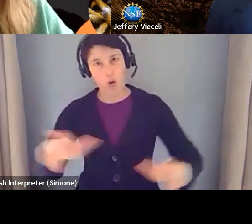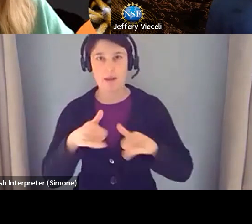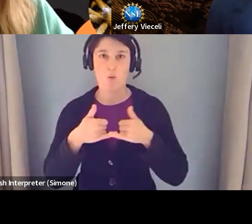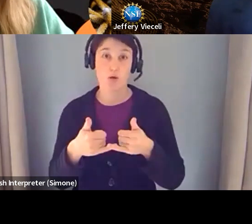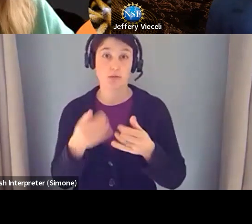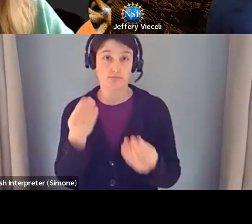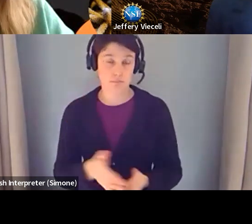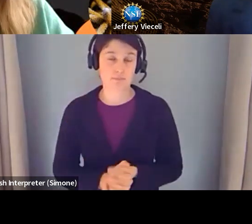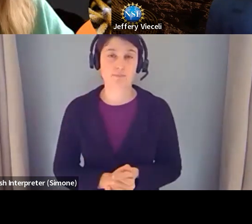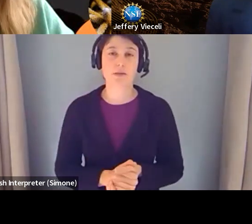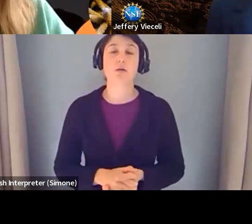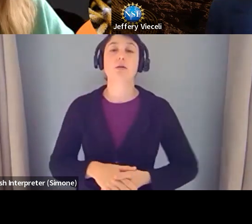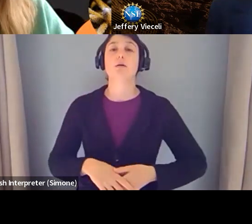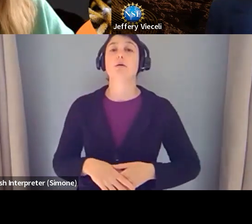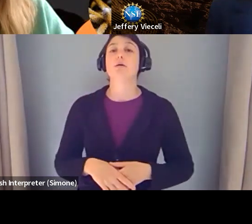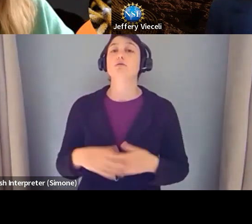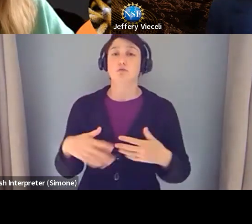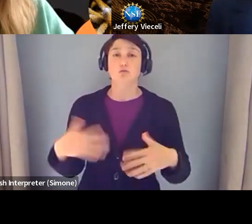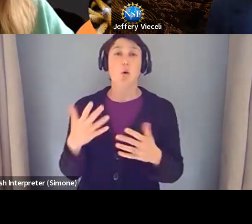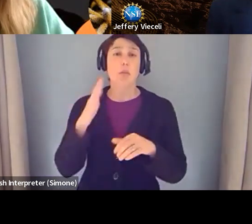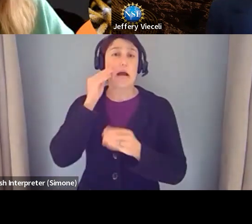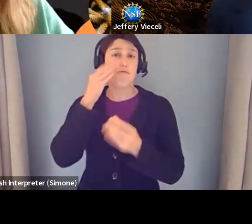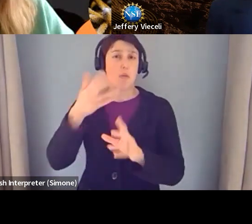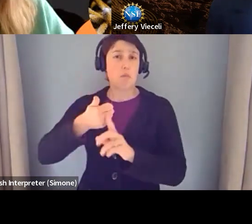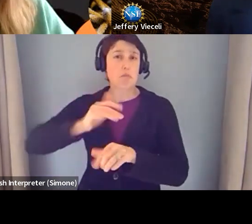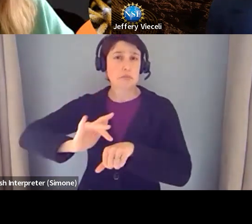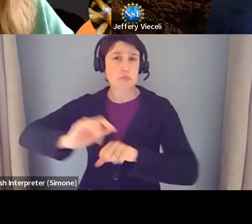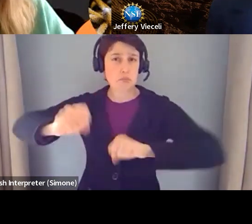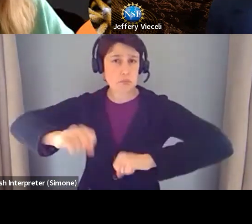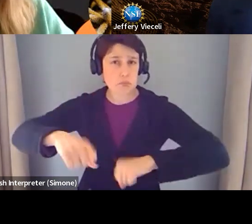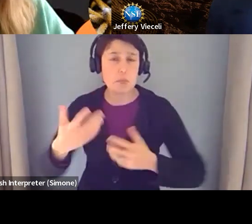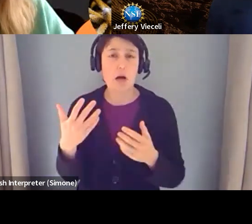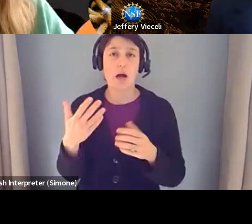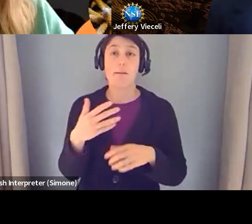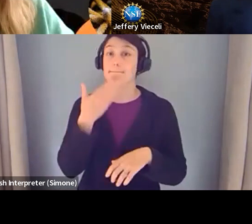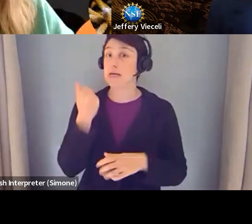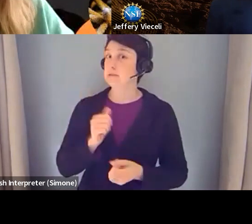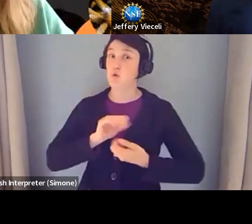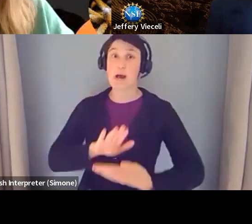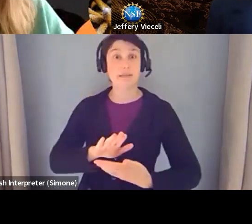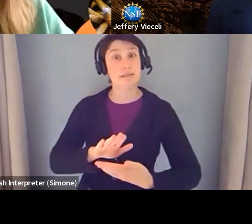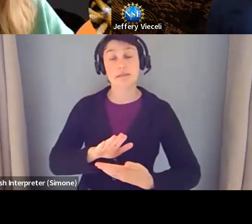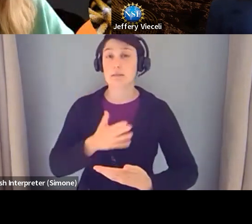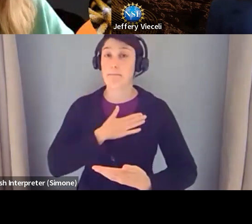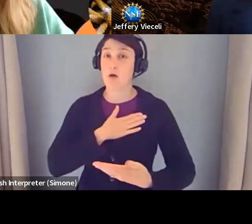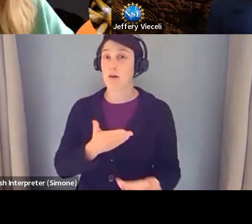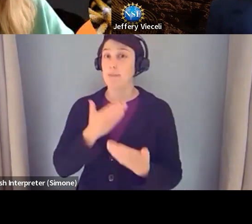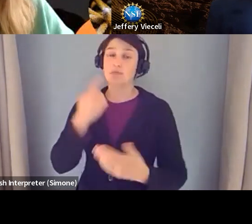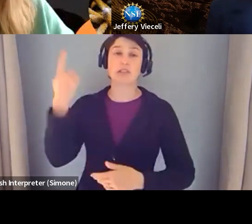So the information is out there. And again, as a best practice, my recommendation is that someone at the SRO